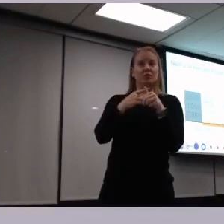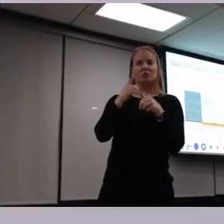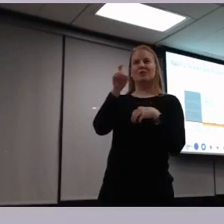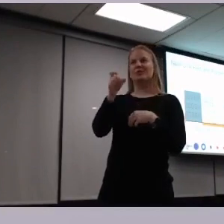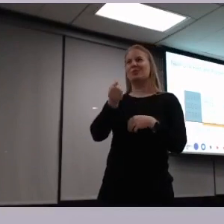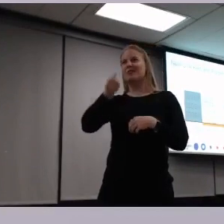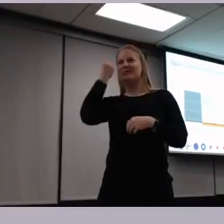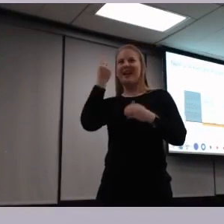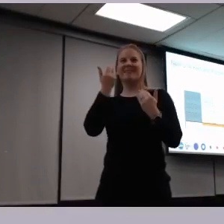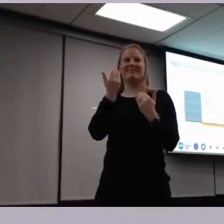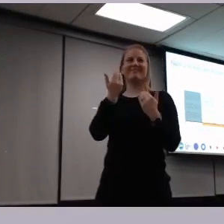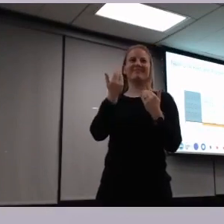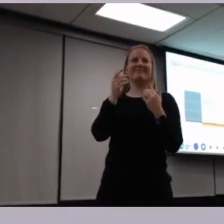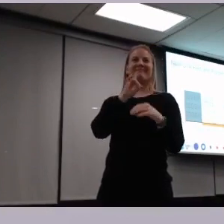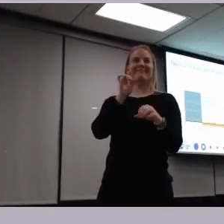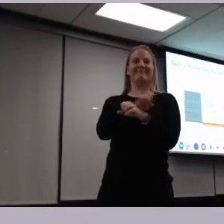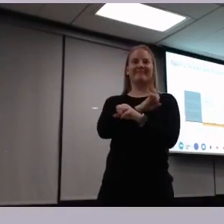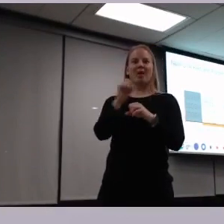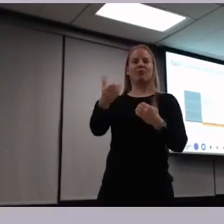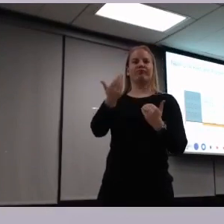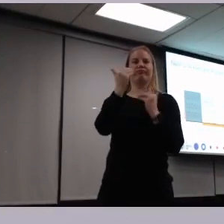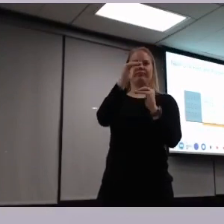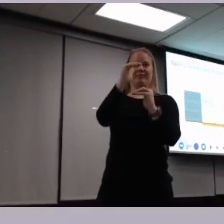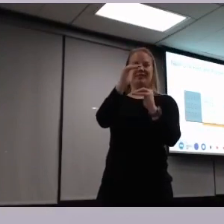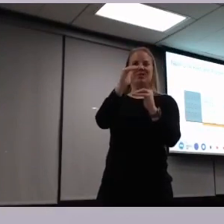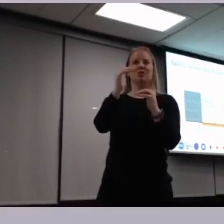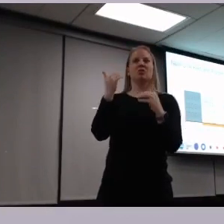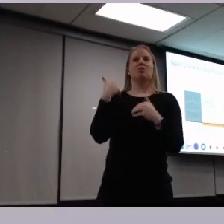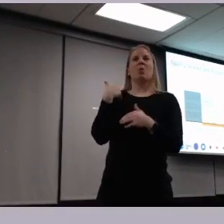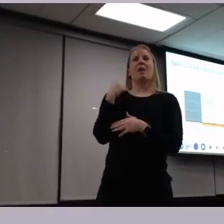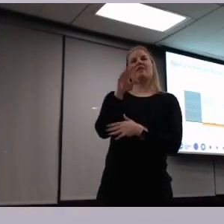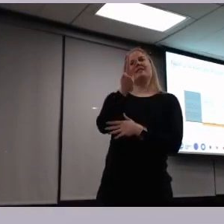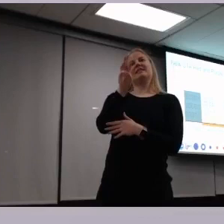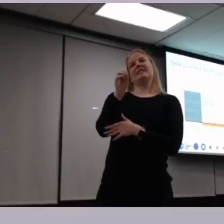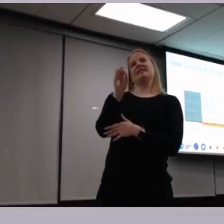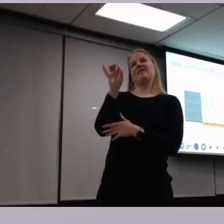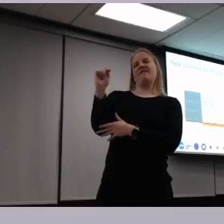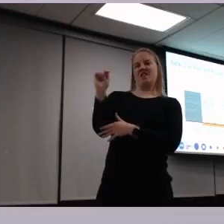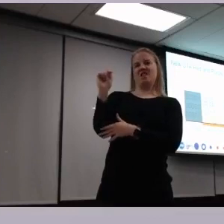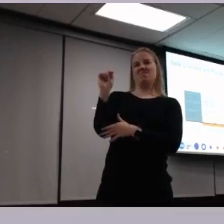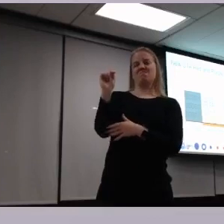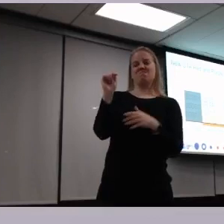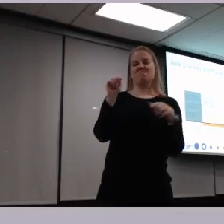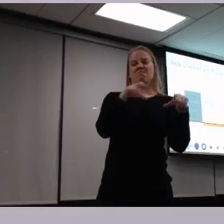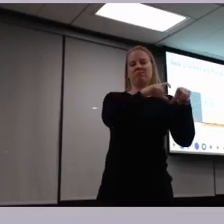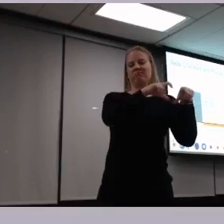So we have a 60 foot right of way that we are working on that's about a mile long.